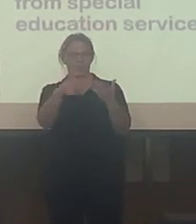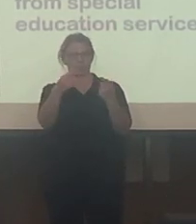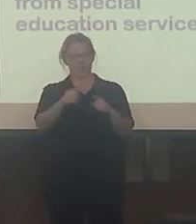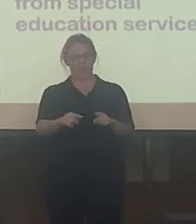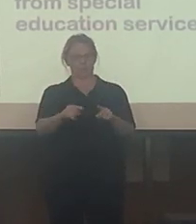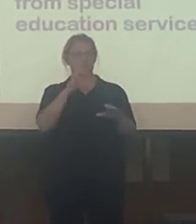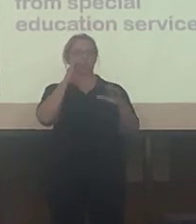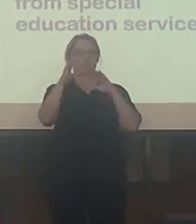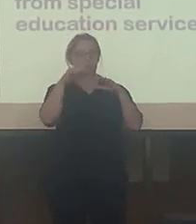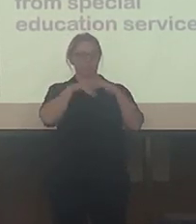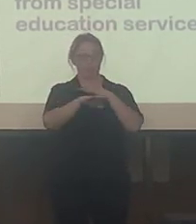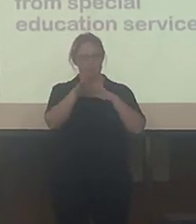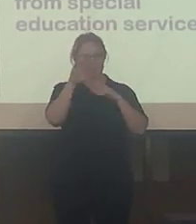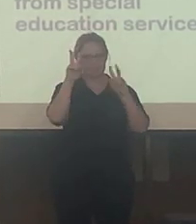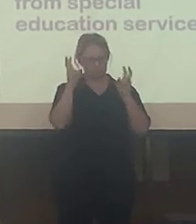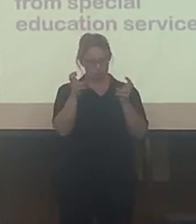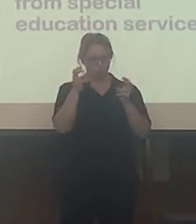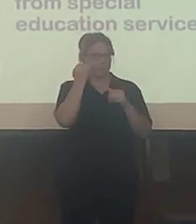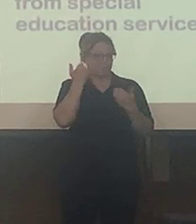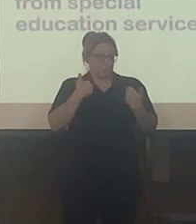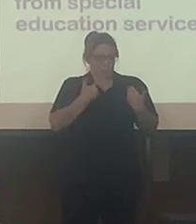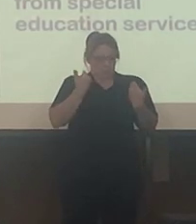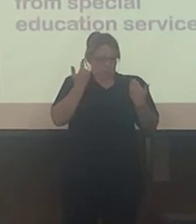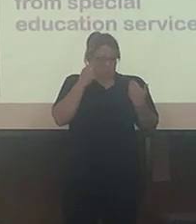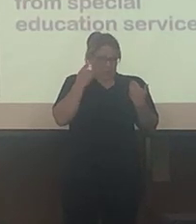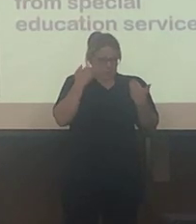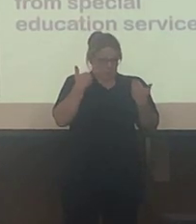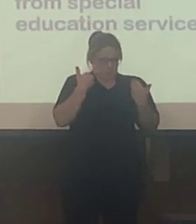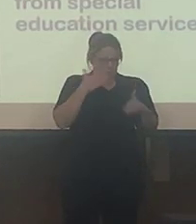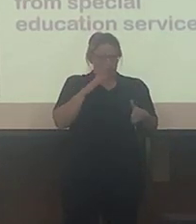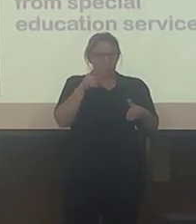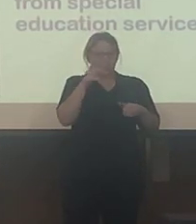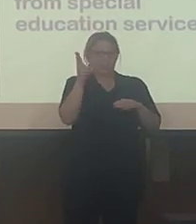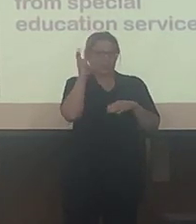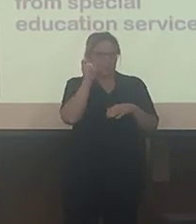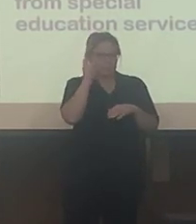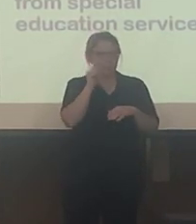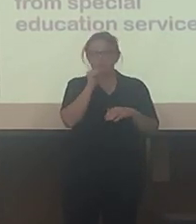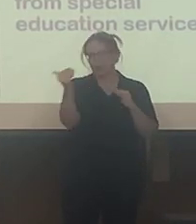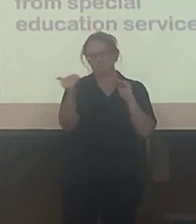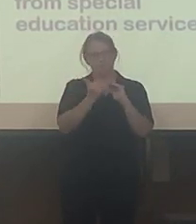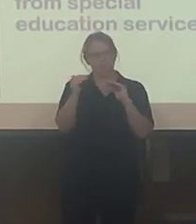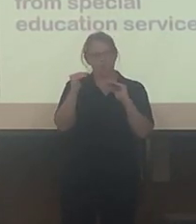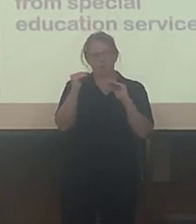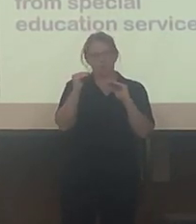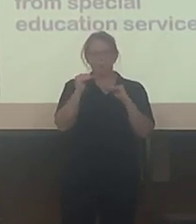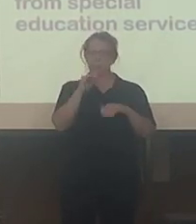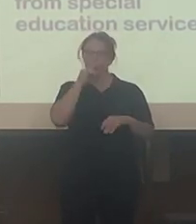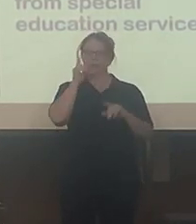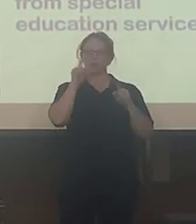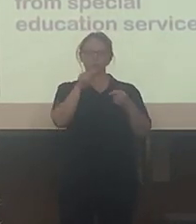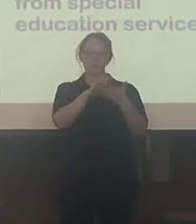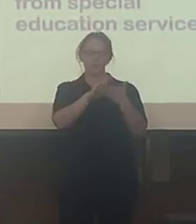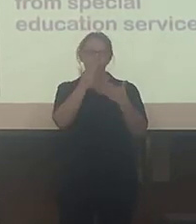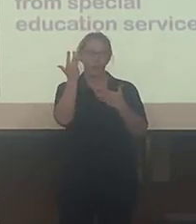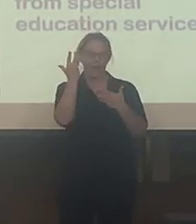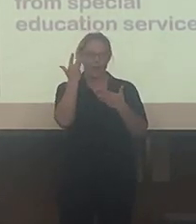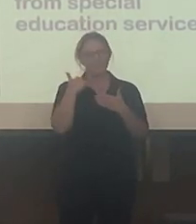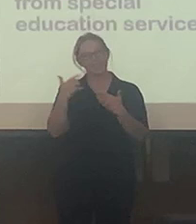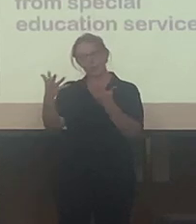issues and if we don't know what they're hearing that's not fair to the child kids go to school because they want to go to school and be a kid